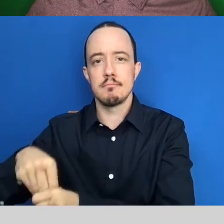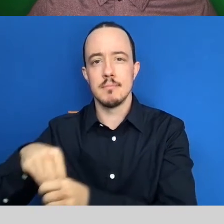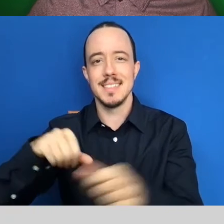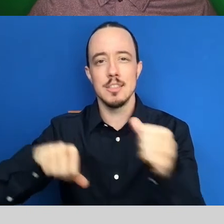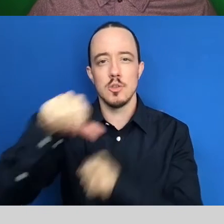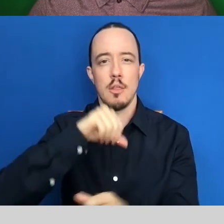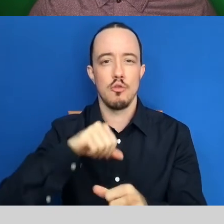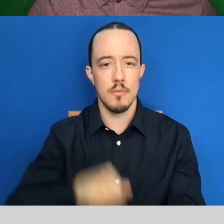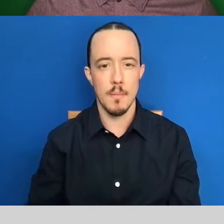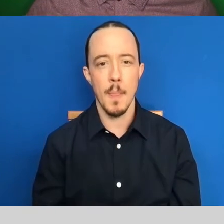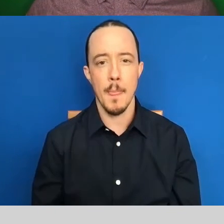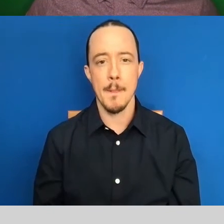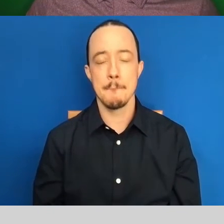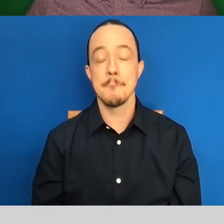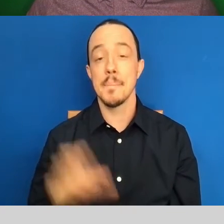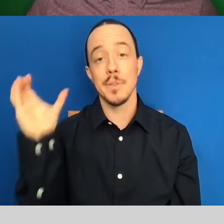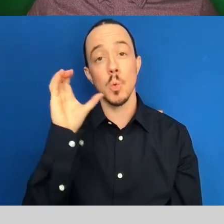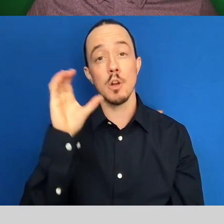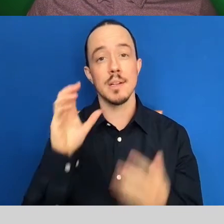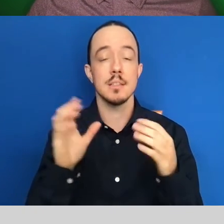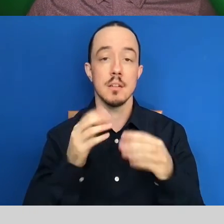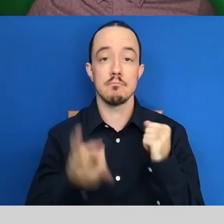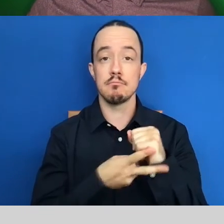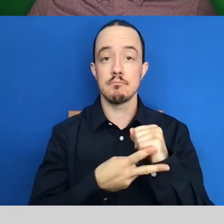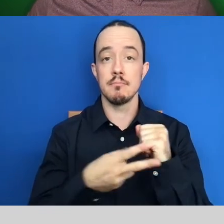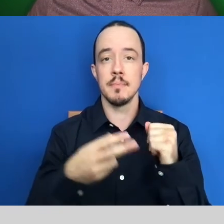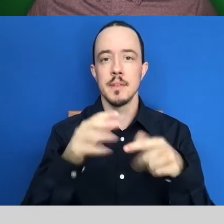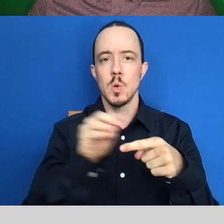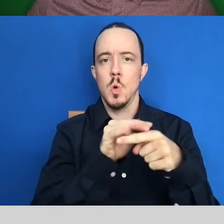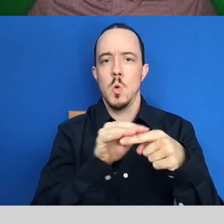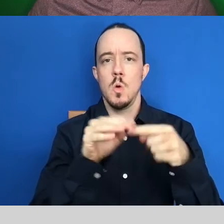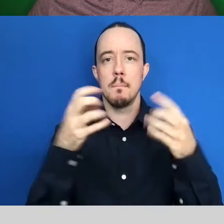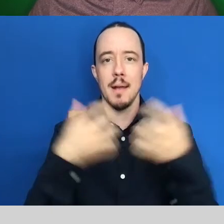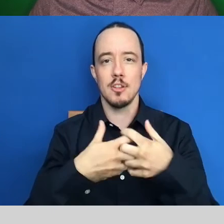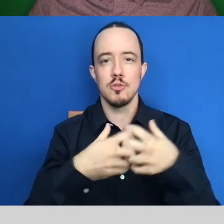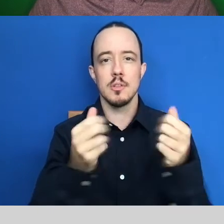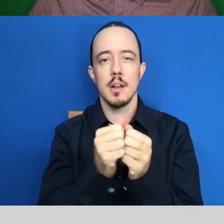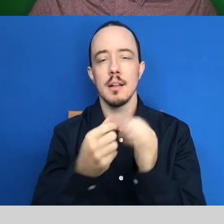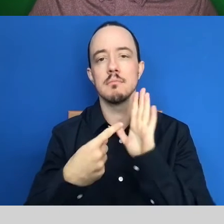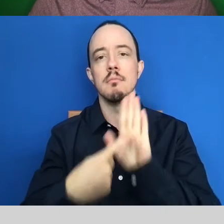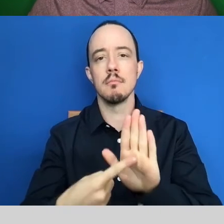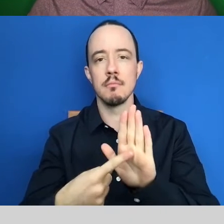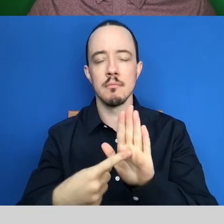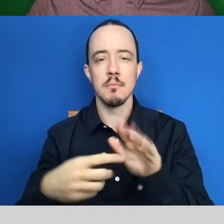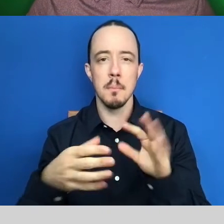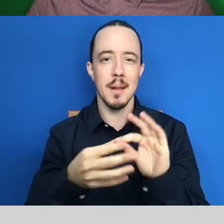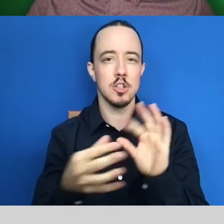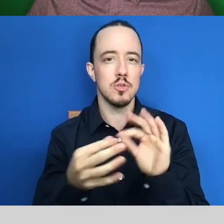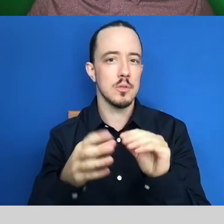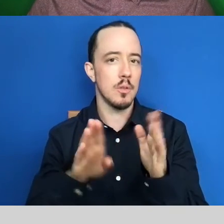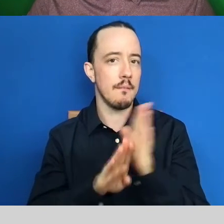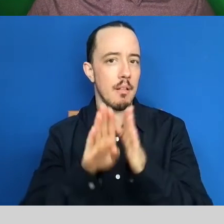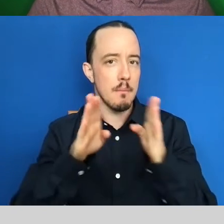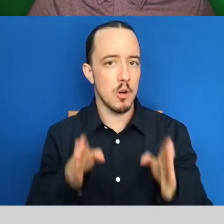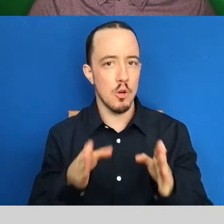and even nested within one another. Queries can also store bits of matching codes so that they can be displayed in a message to the developer